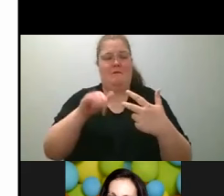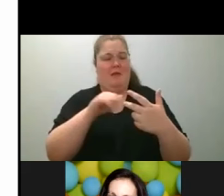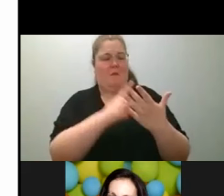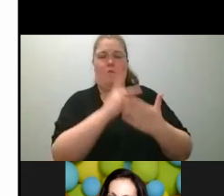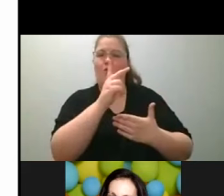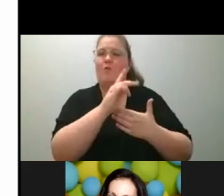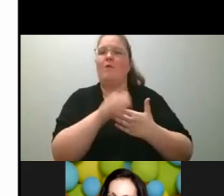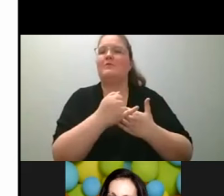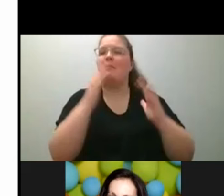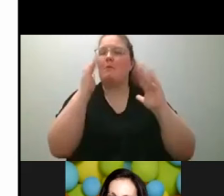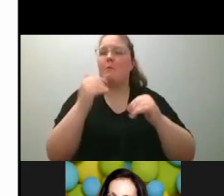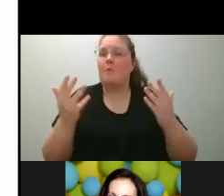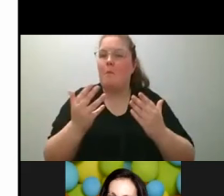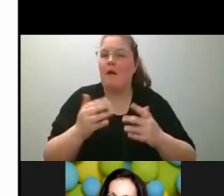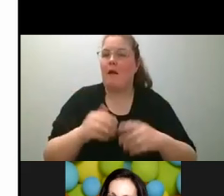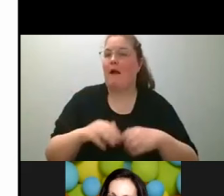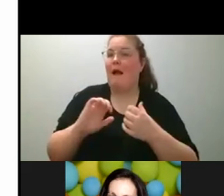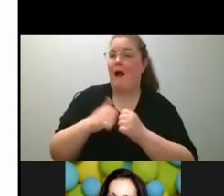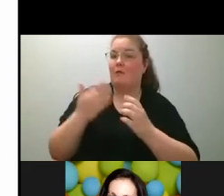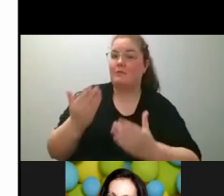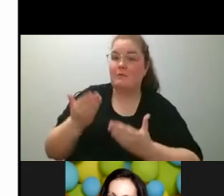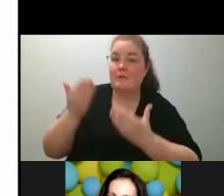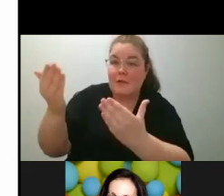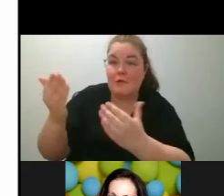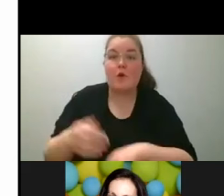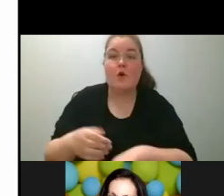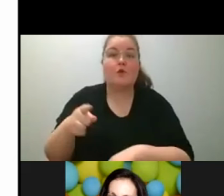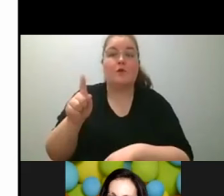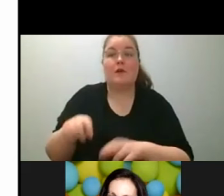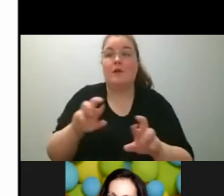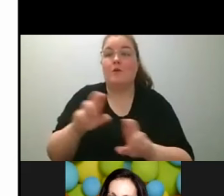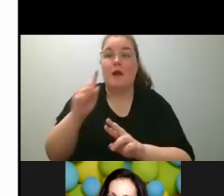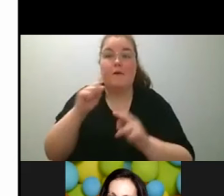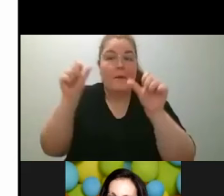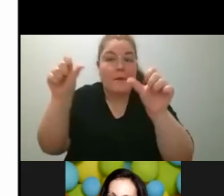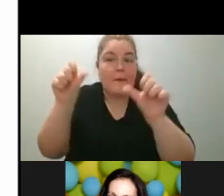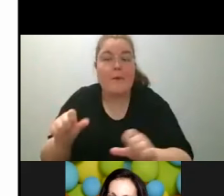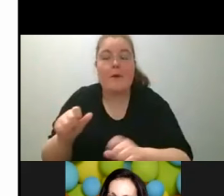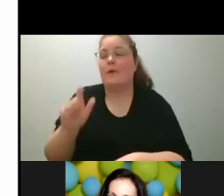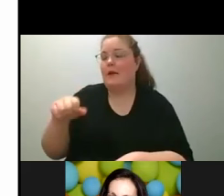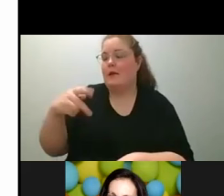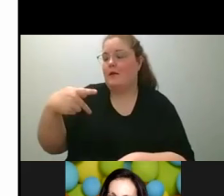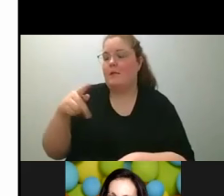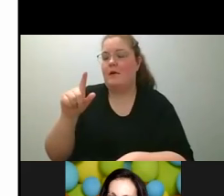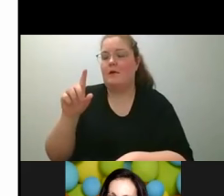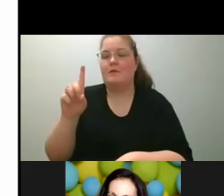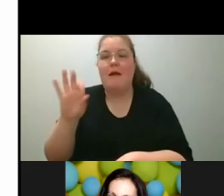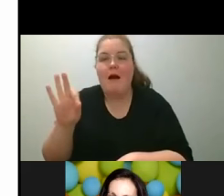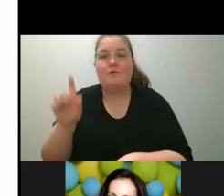Both in terms of deliverables, like I mentioned, do you need a camera ready to file or a simple spreadsheet that you're going to be using?